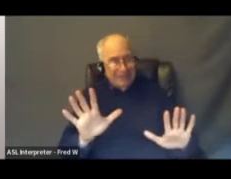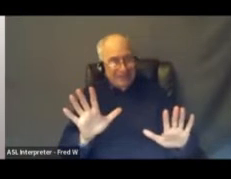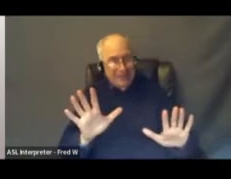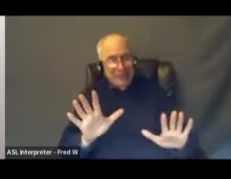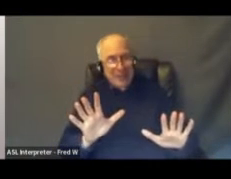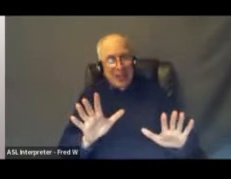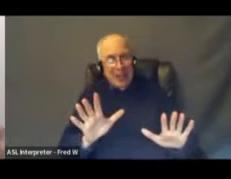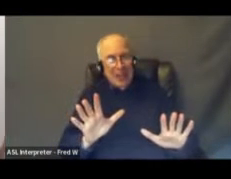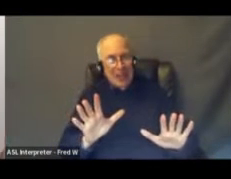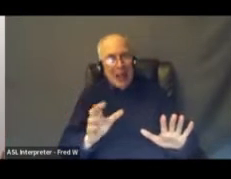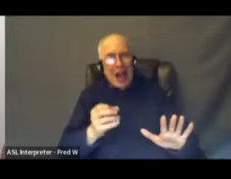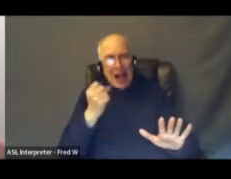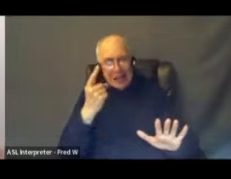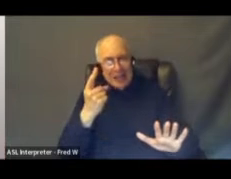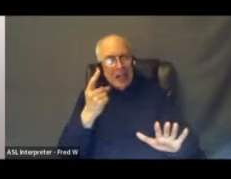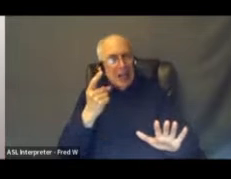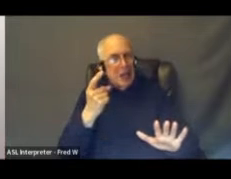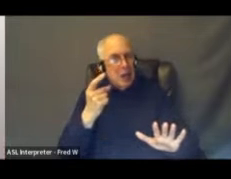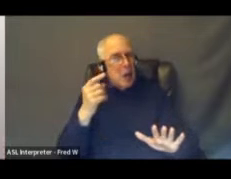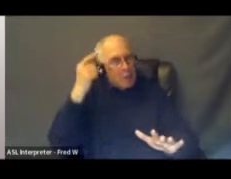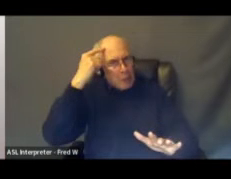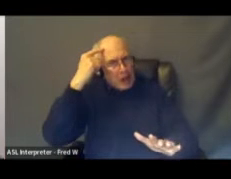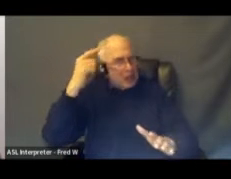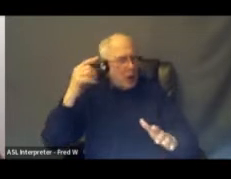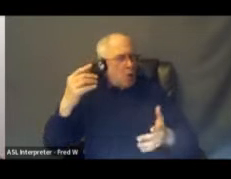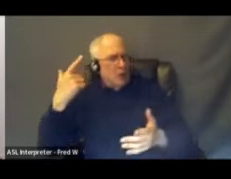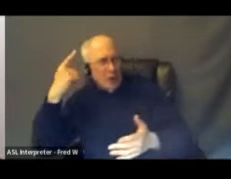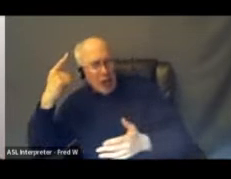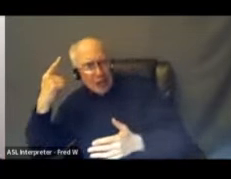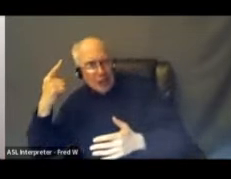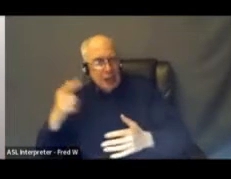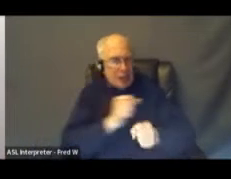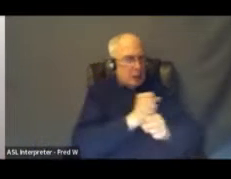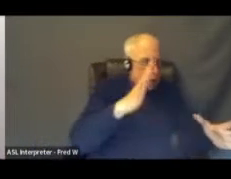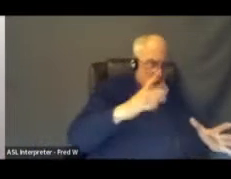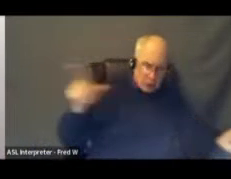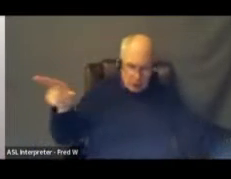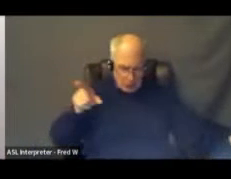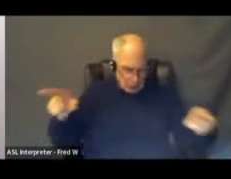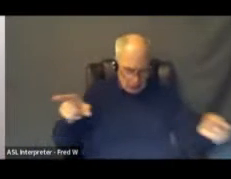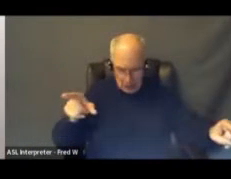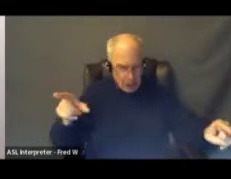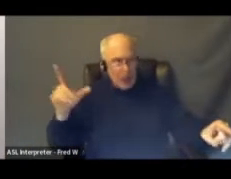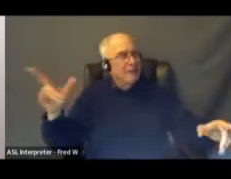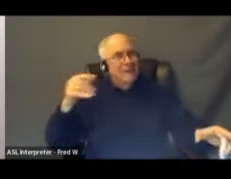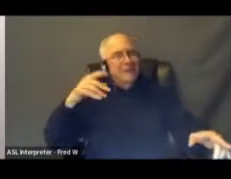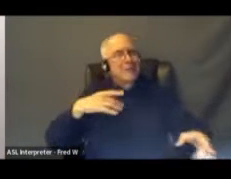brains are going like oh, we just talked about guns and then we're talking about explosions. And so that's the type of answer I get sometimes, but explaining